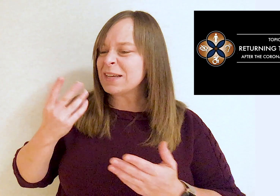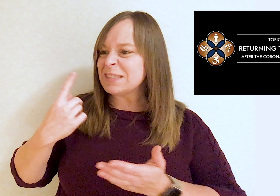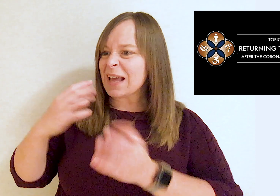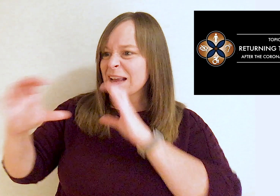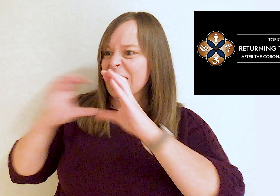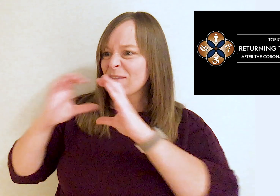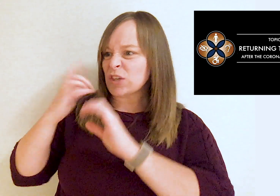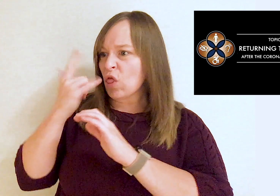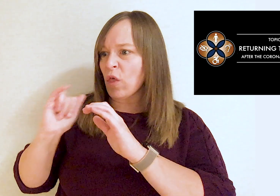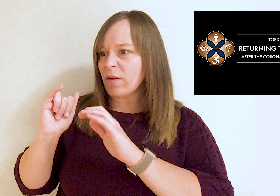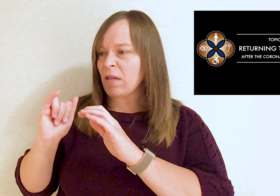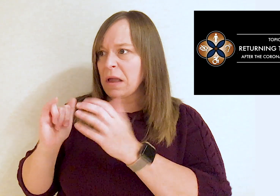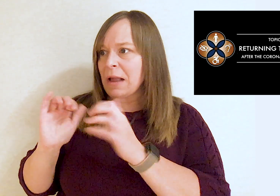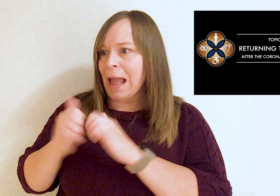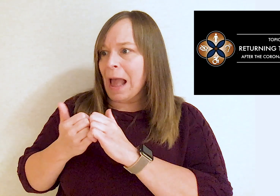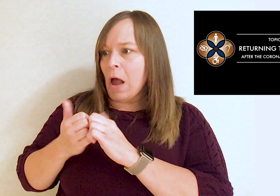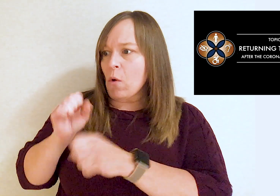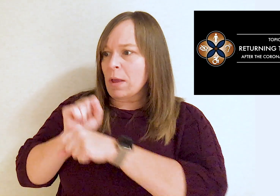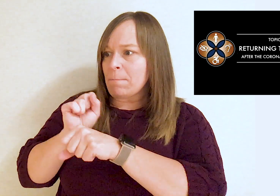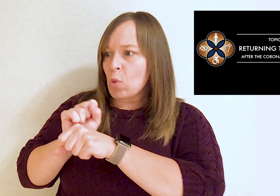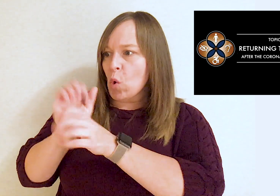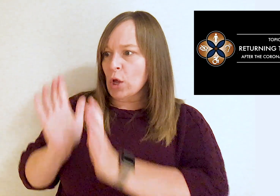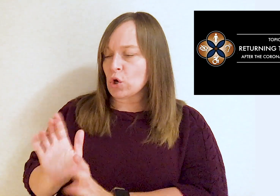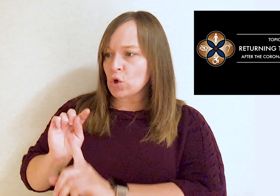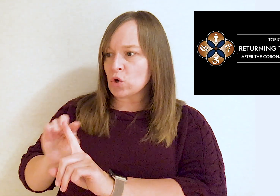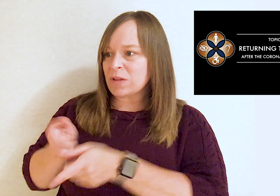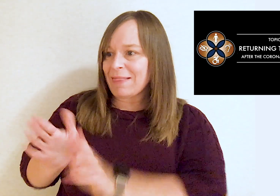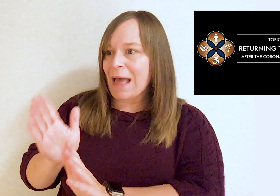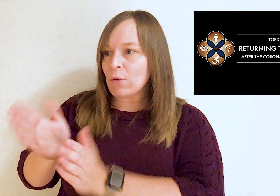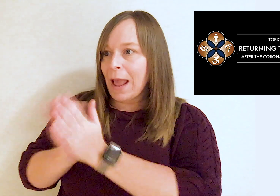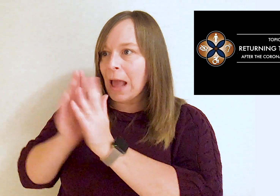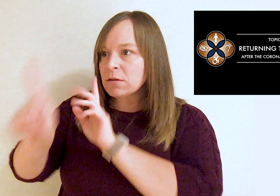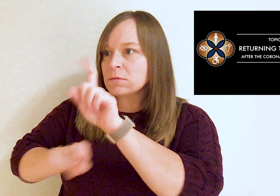conversation gonna look like? What are employers going to be allowed to ask?